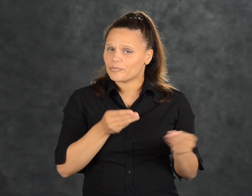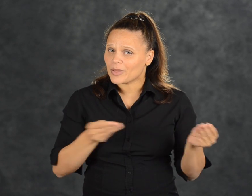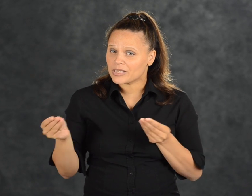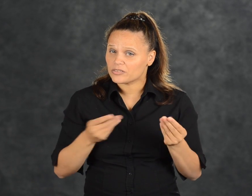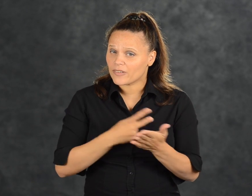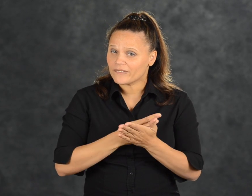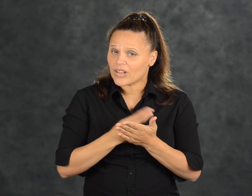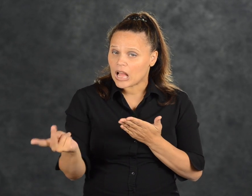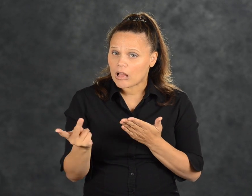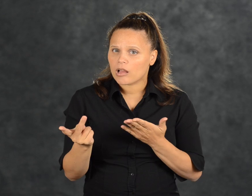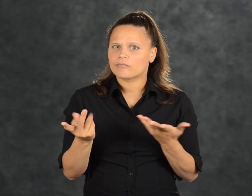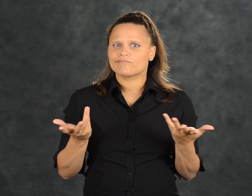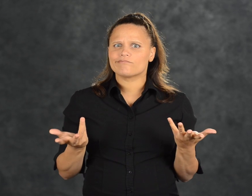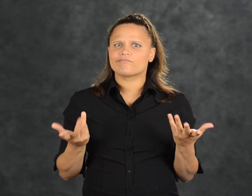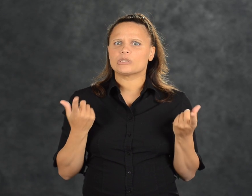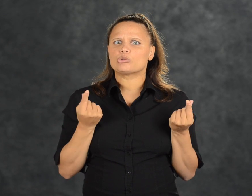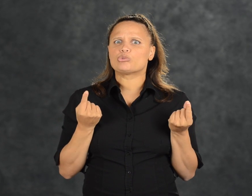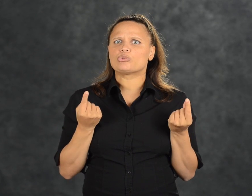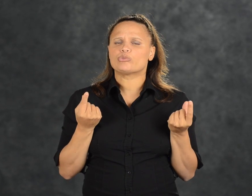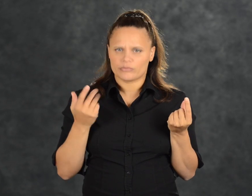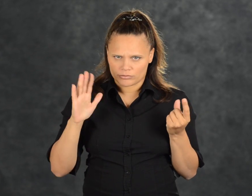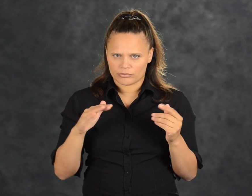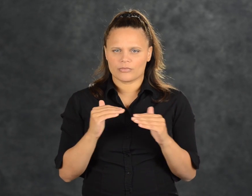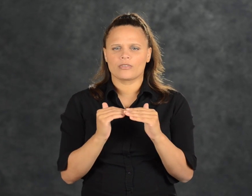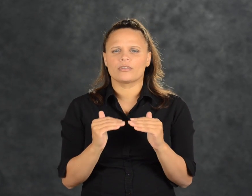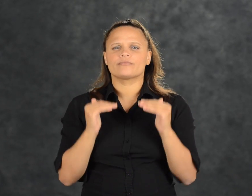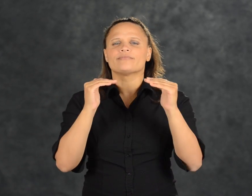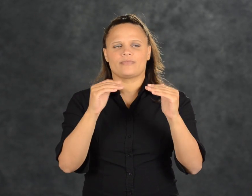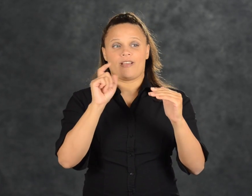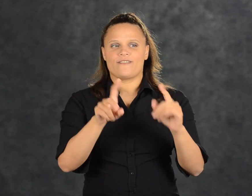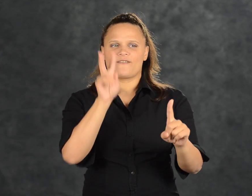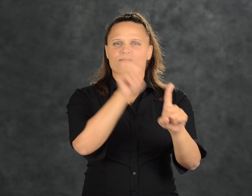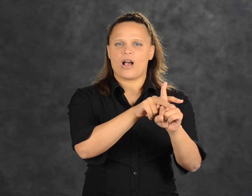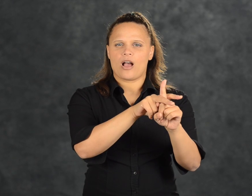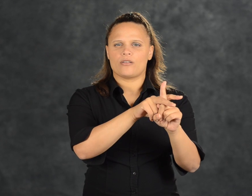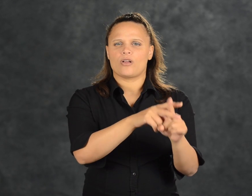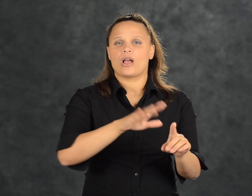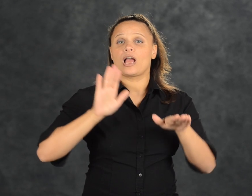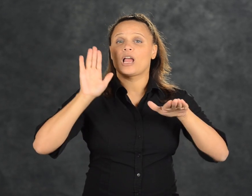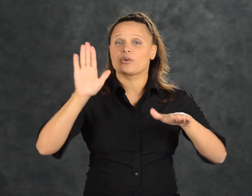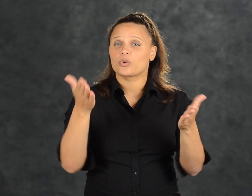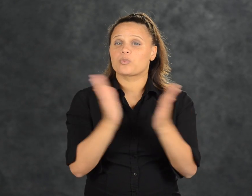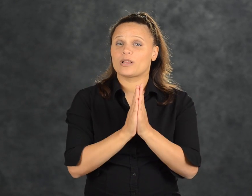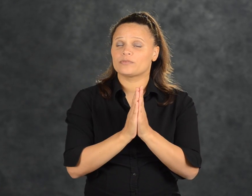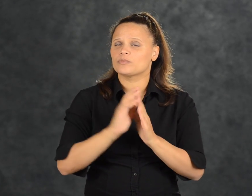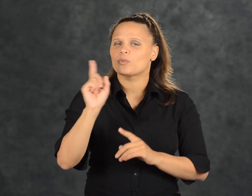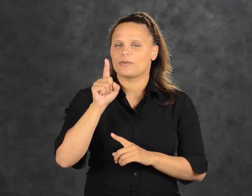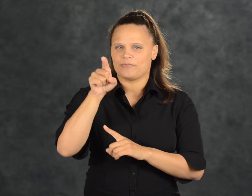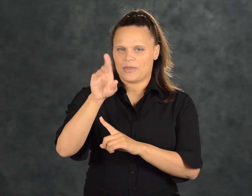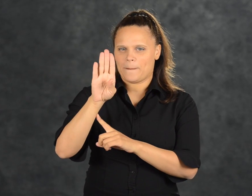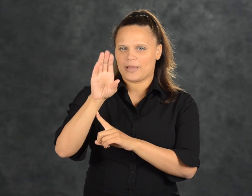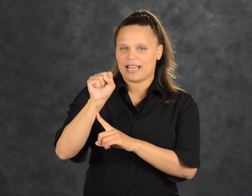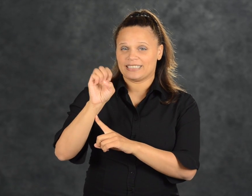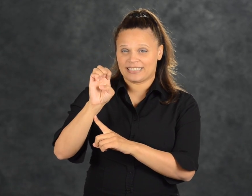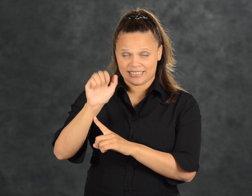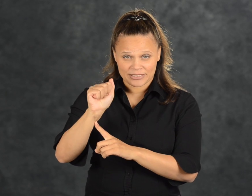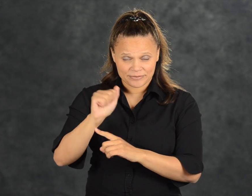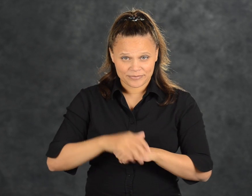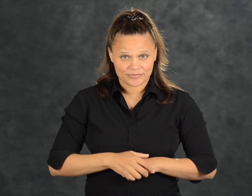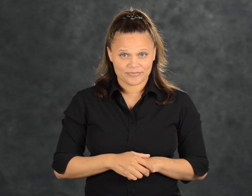If mediation does not fix the problem, the next step is to file a hearing request at the BSEA.